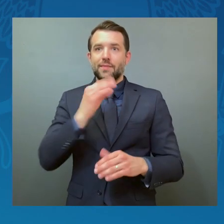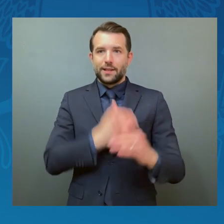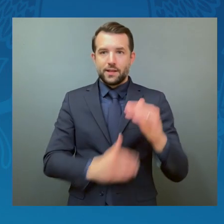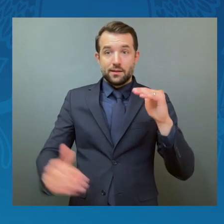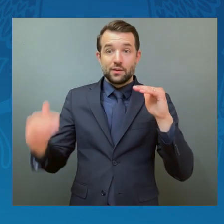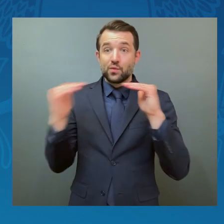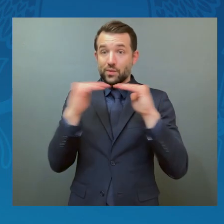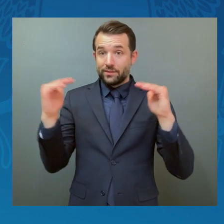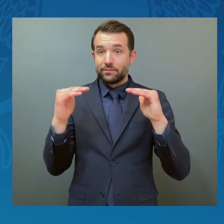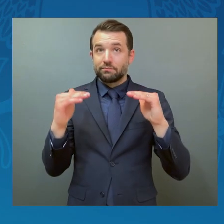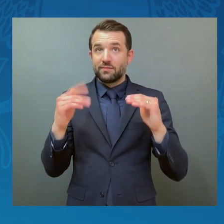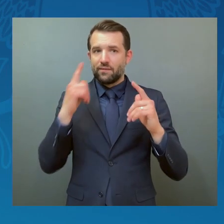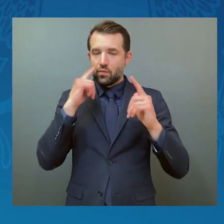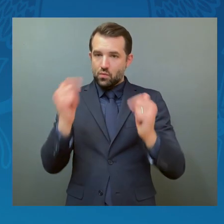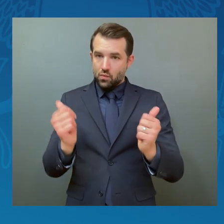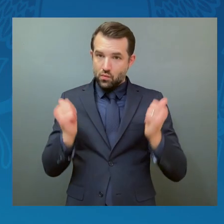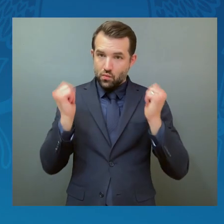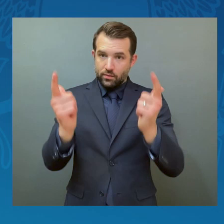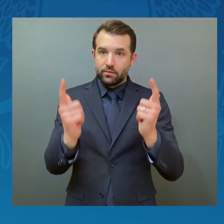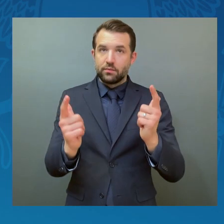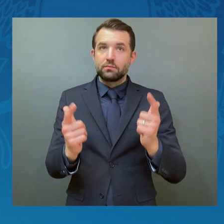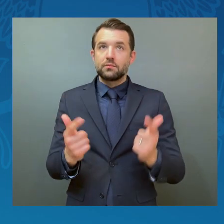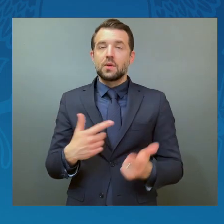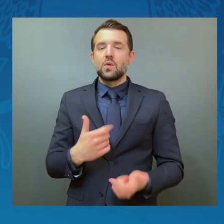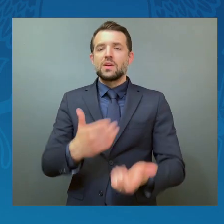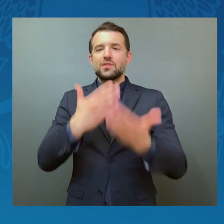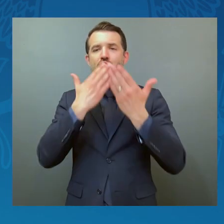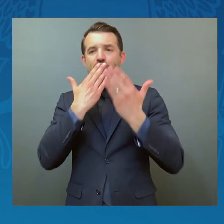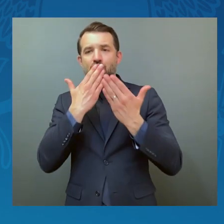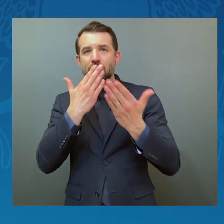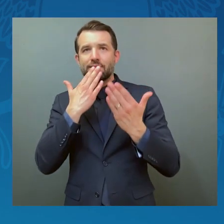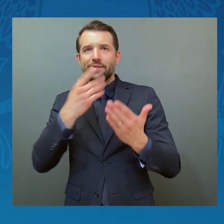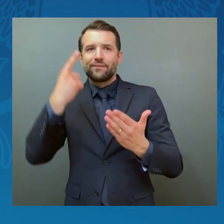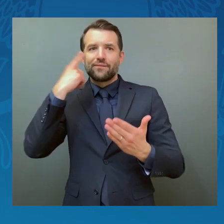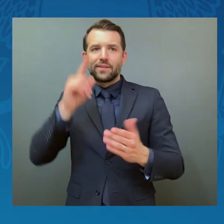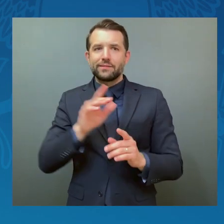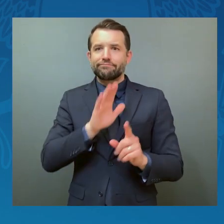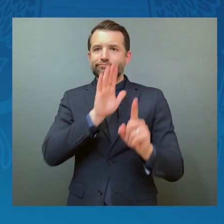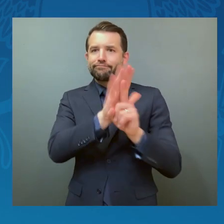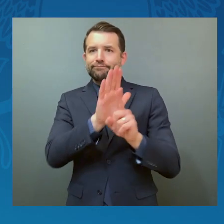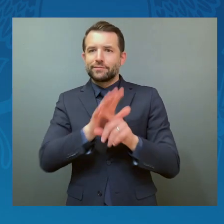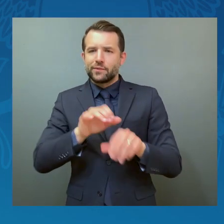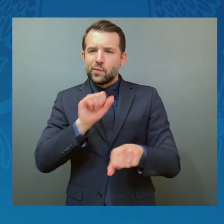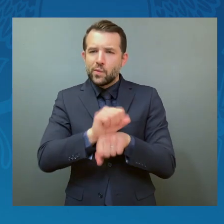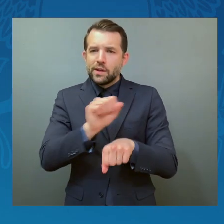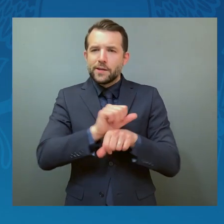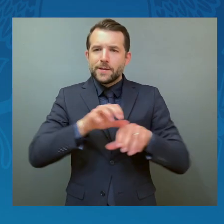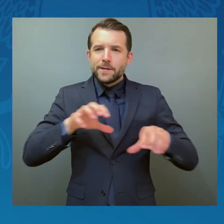Additionally, I'm grateful for the work being done to combat medical debt once it's been relieved,